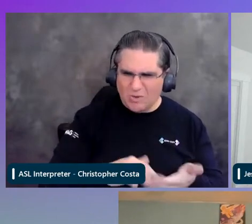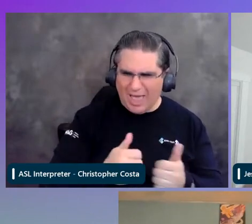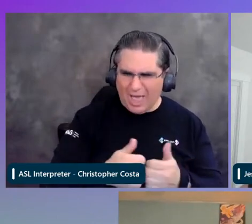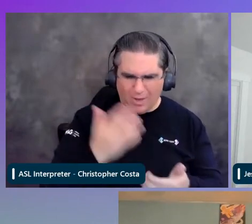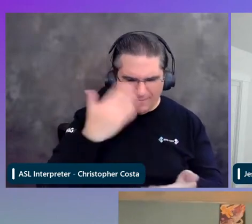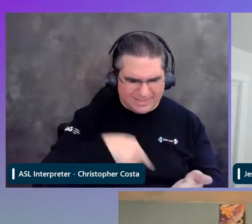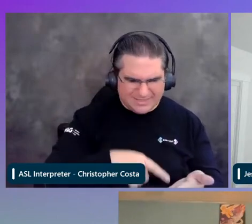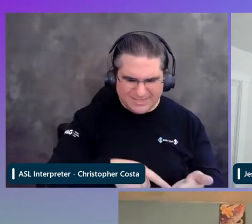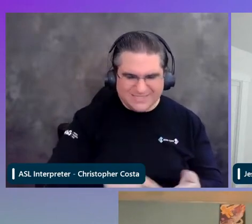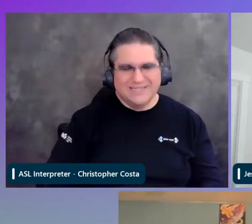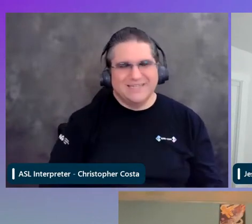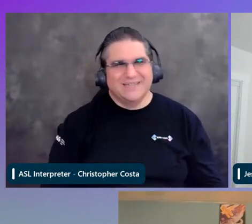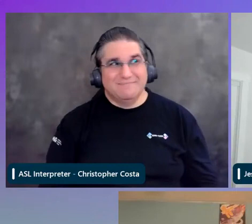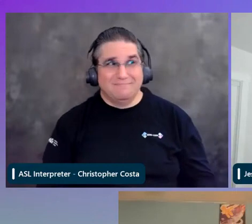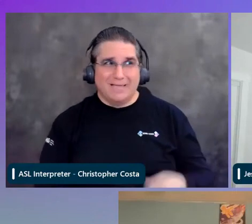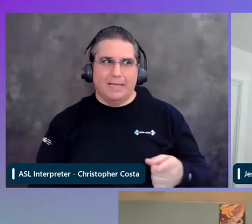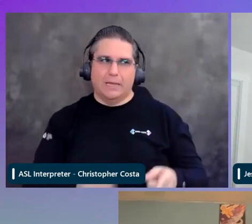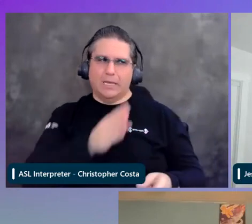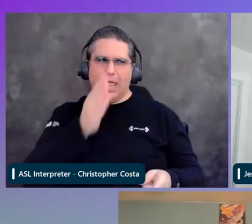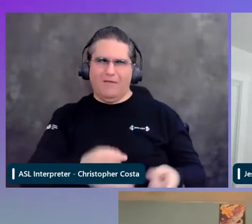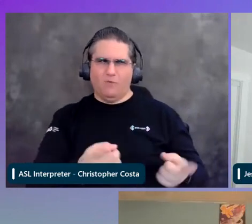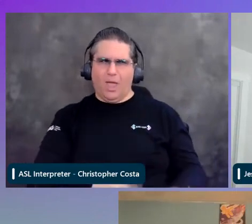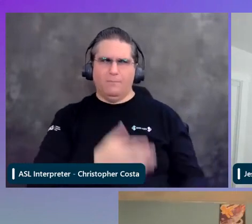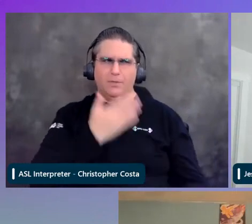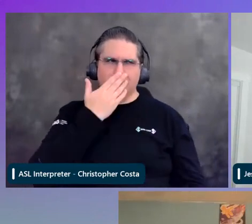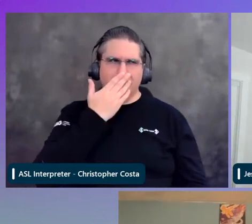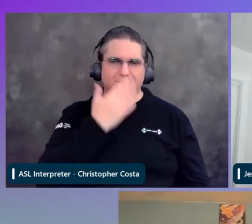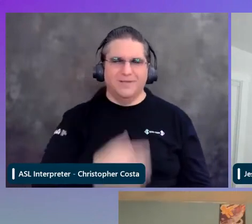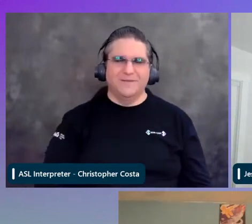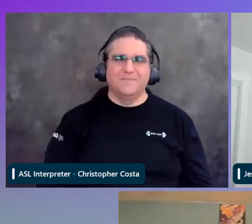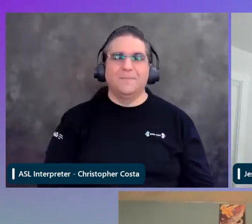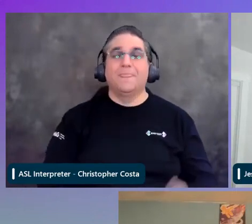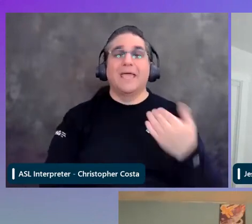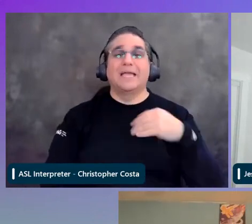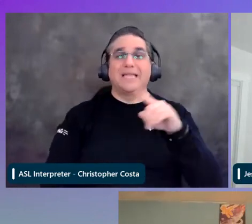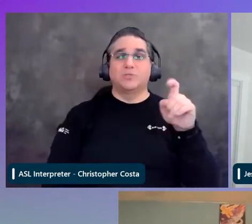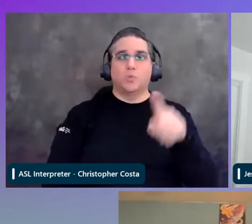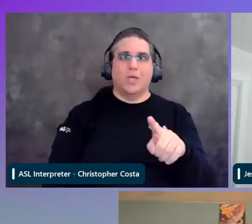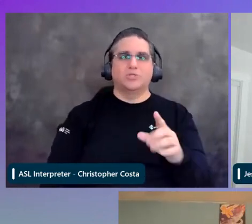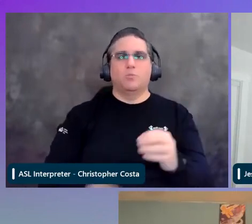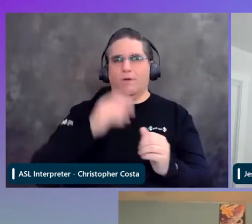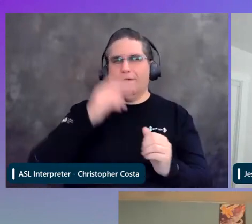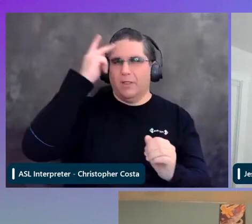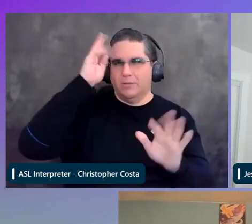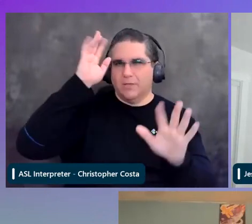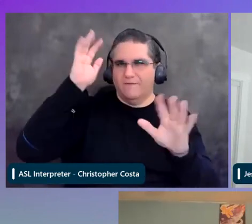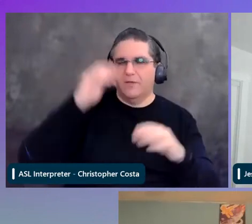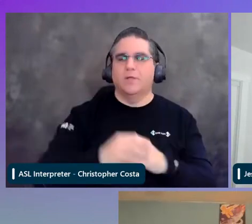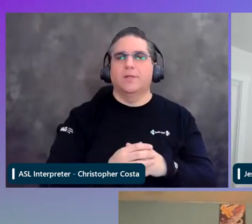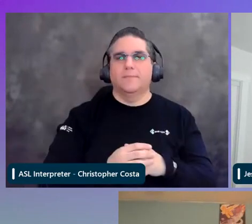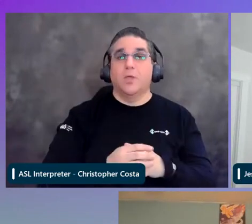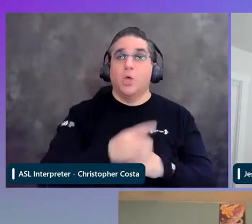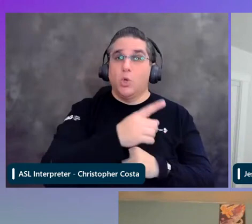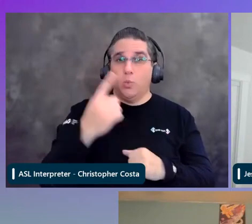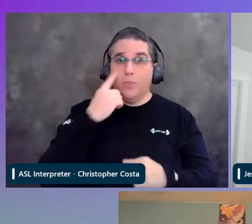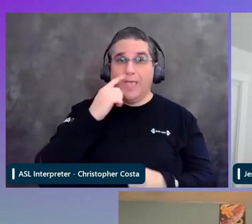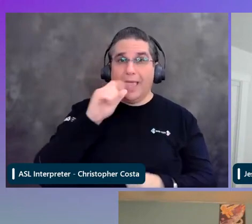happens. No, no. And the next one's a nice philosophical question. I like this question. So do you think I such as this